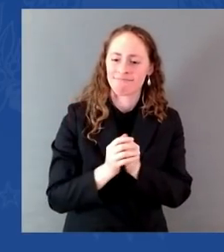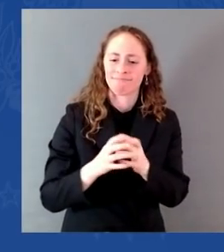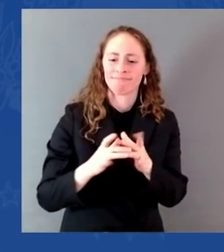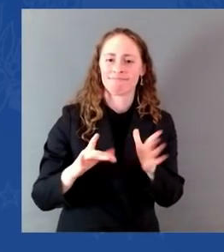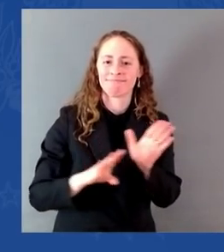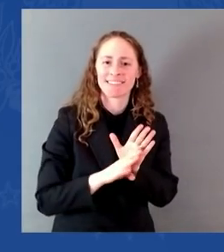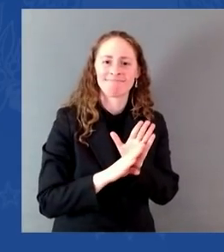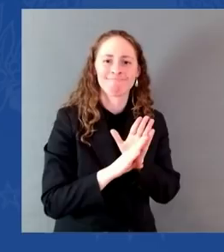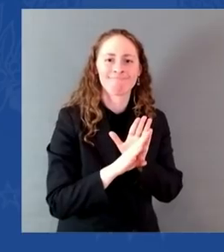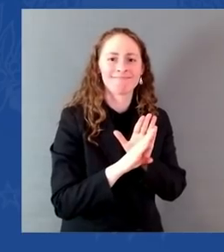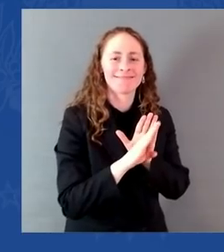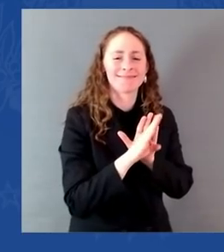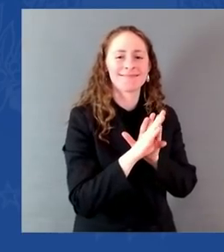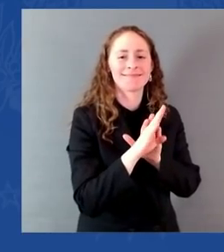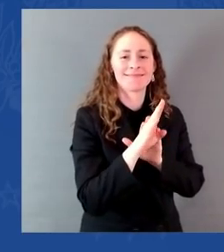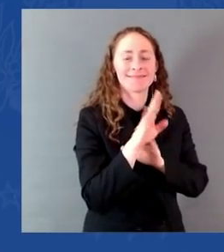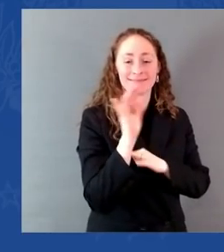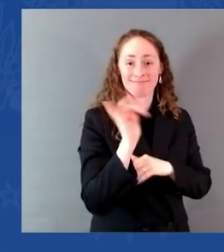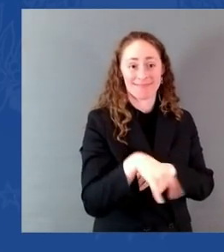to modernize our ports and airports in America,